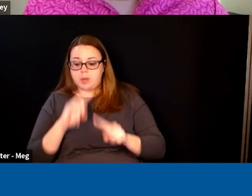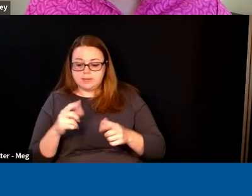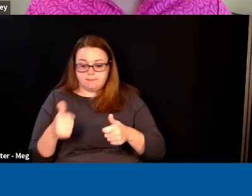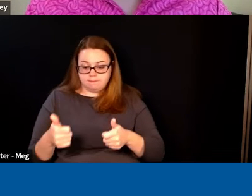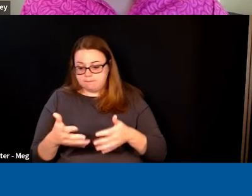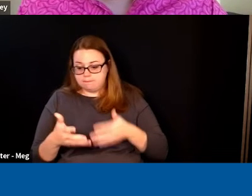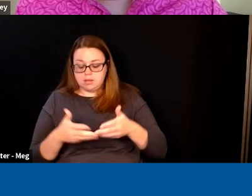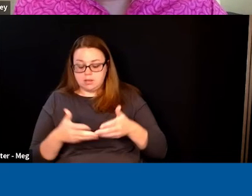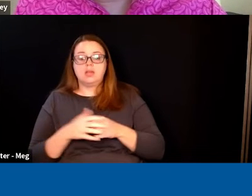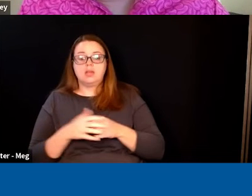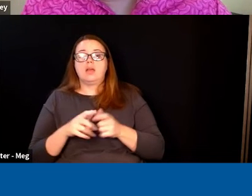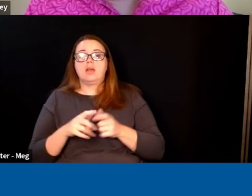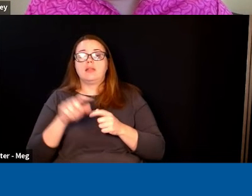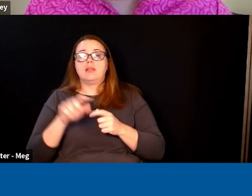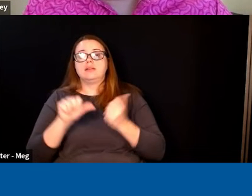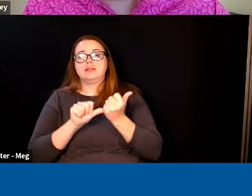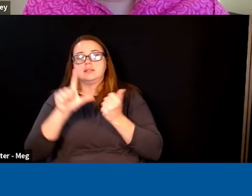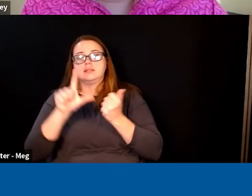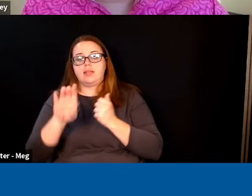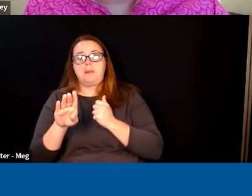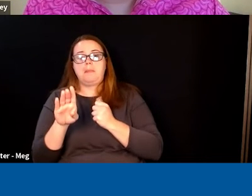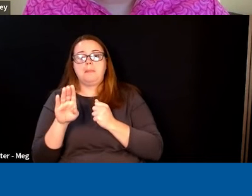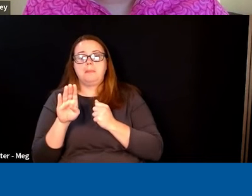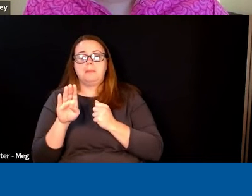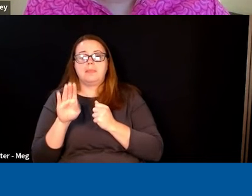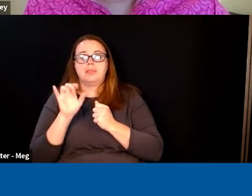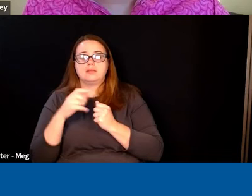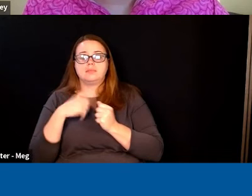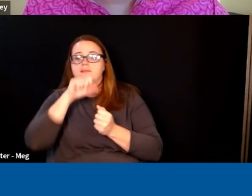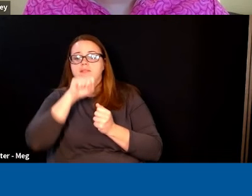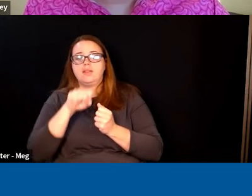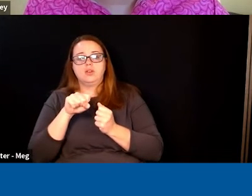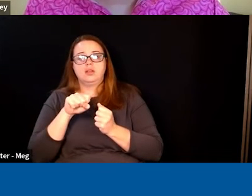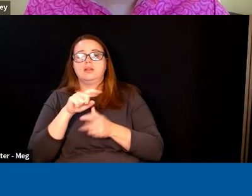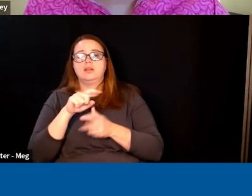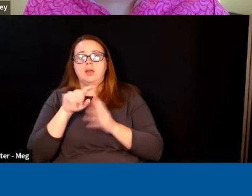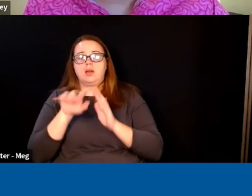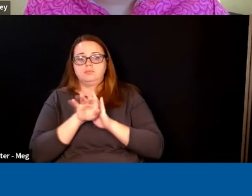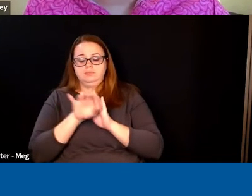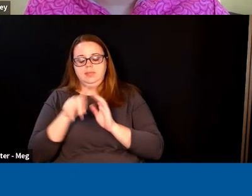and then Assistiv Labs, which is I think my favorite of these options, which is a paid service